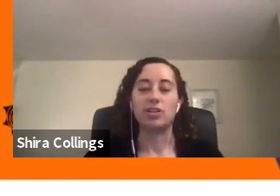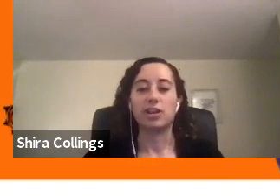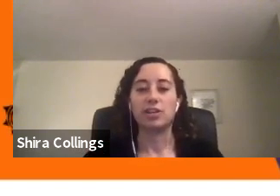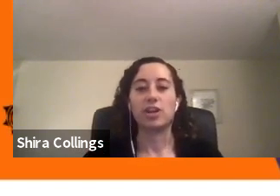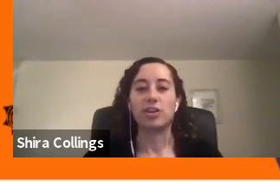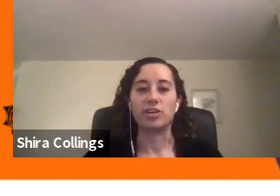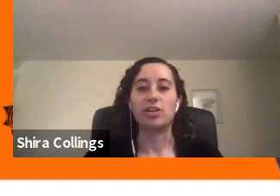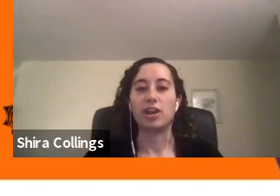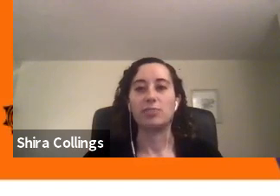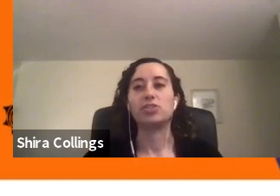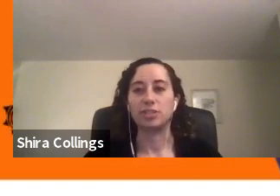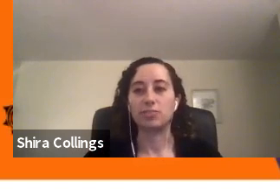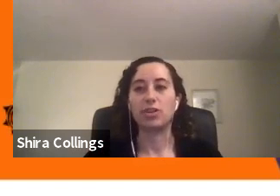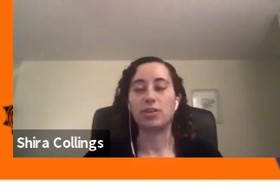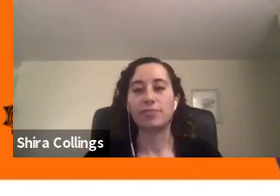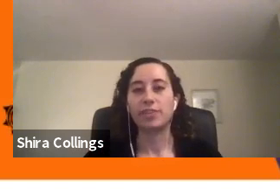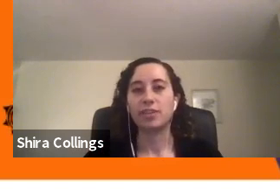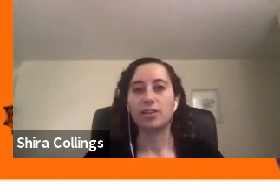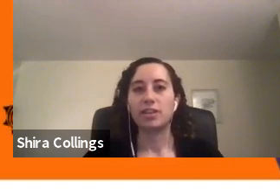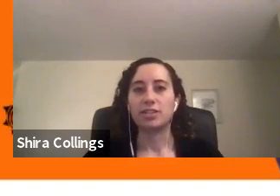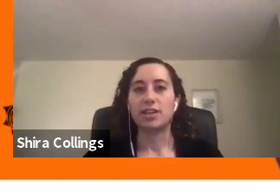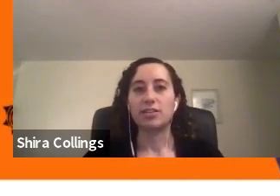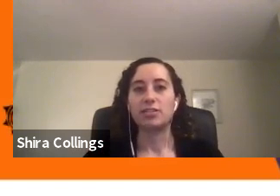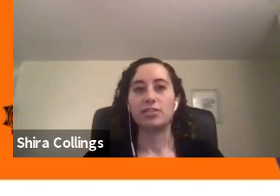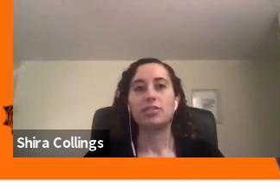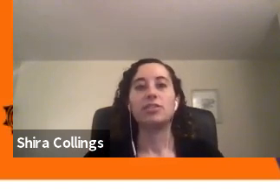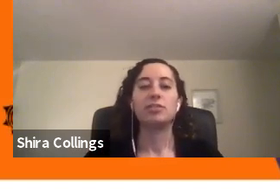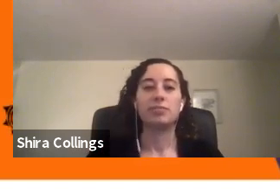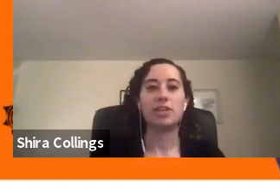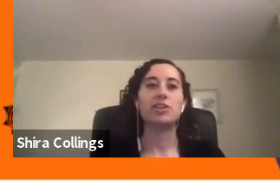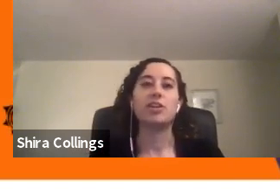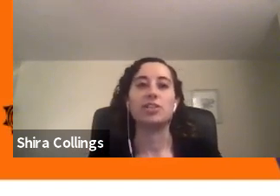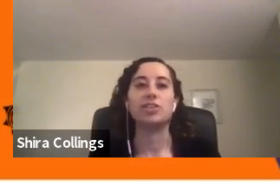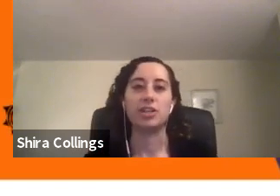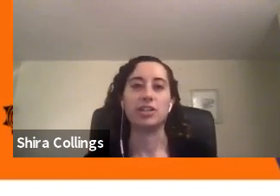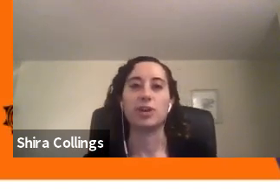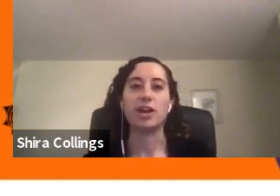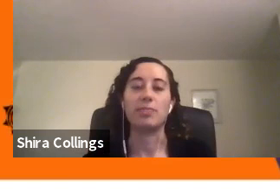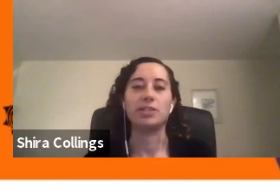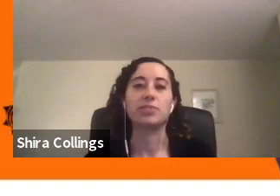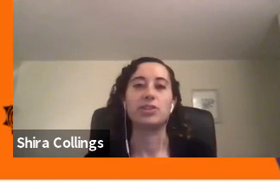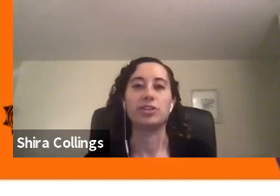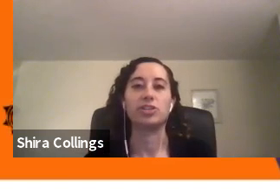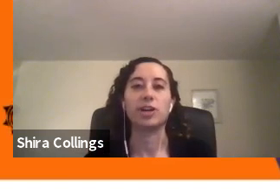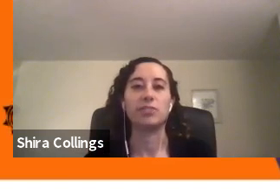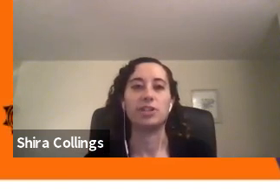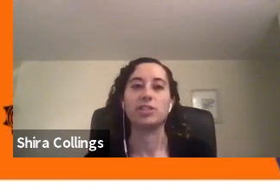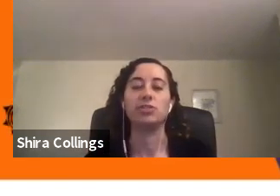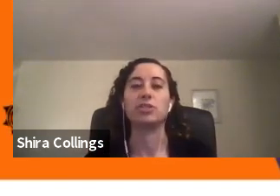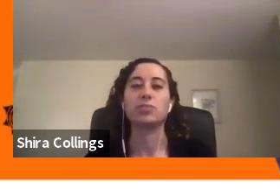throughout my eating disorder, I did experience weight loss. And when I lost weight from all the starching and purging, I was complimented.